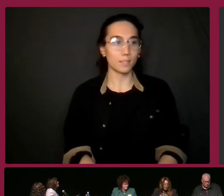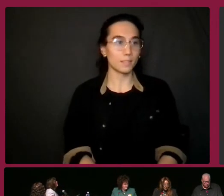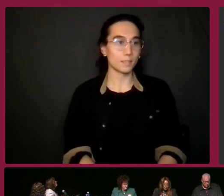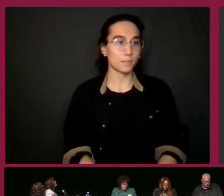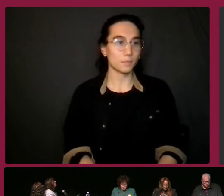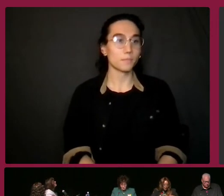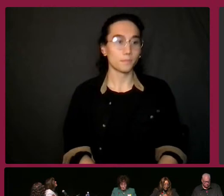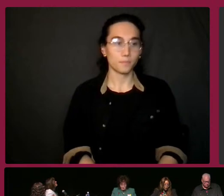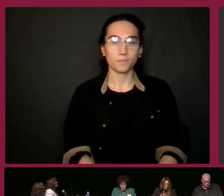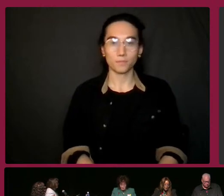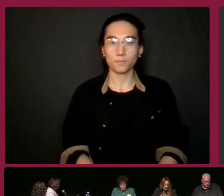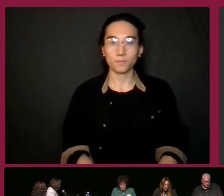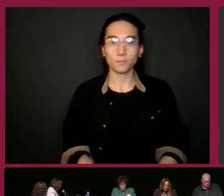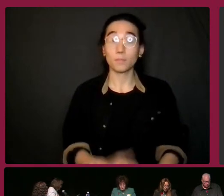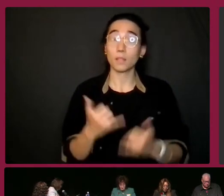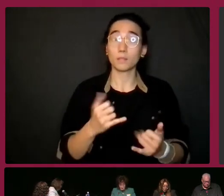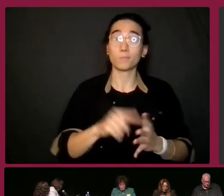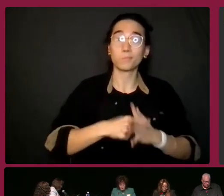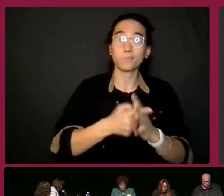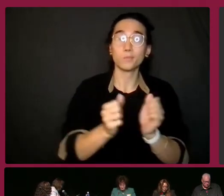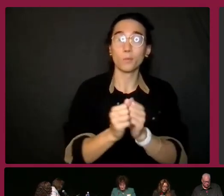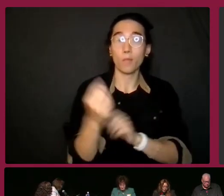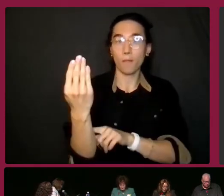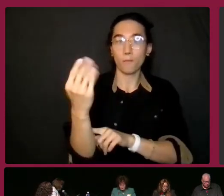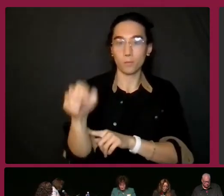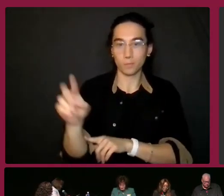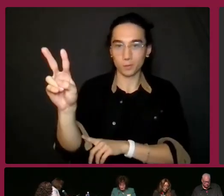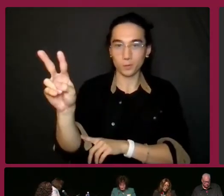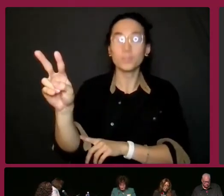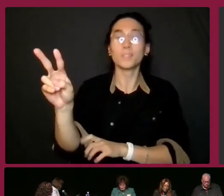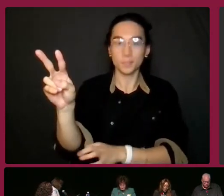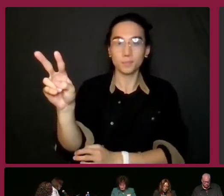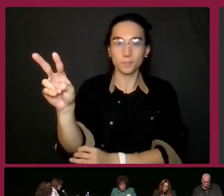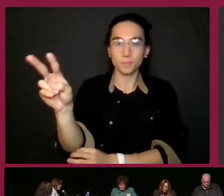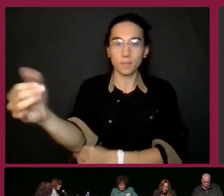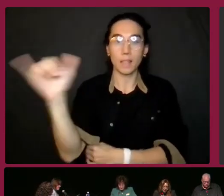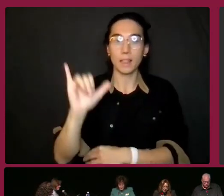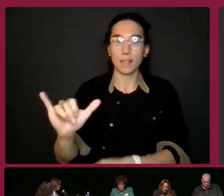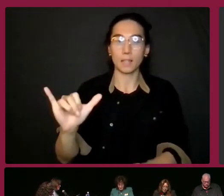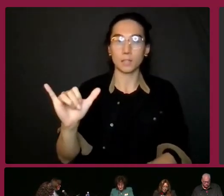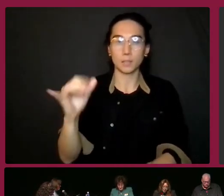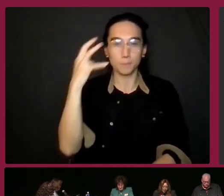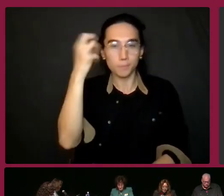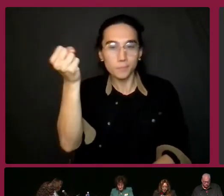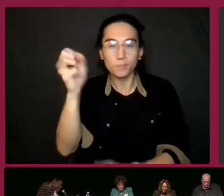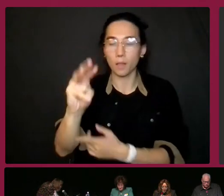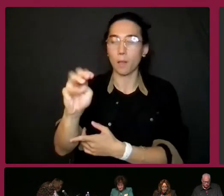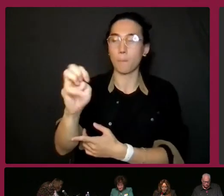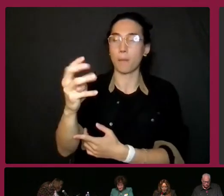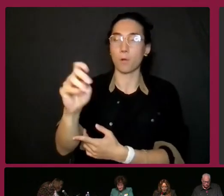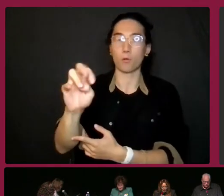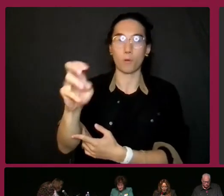We are beginning with 14.2 approval of the memorandum of understanding between Antelope Valley College